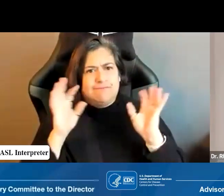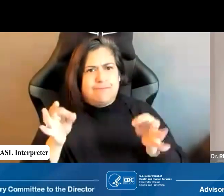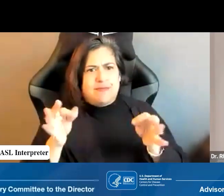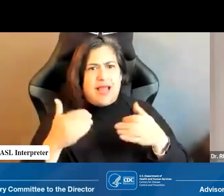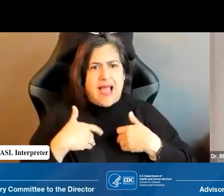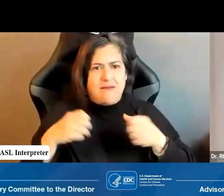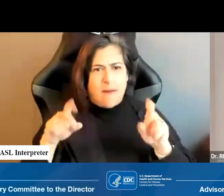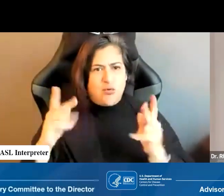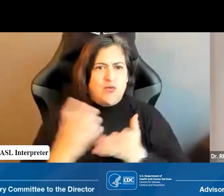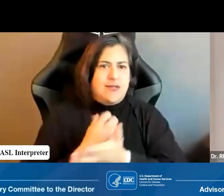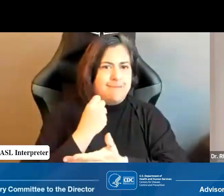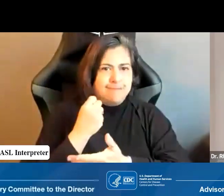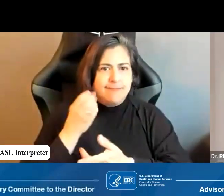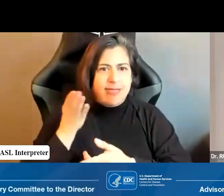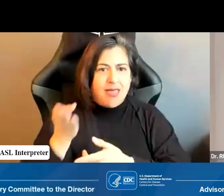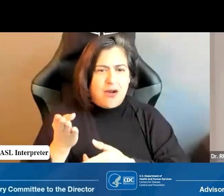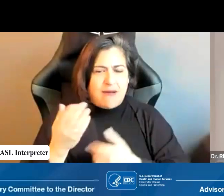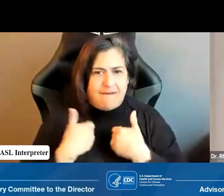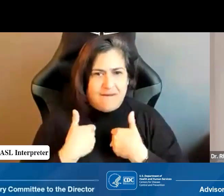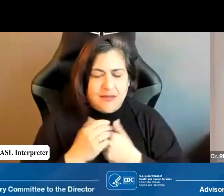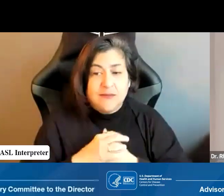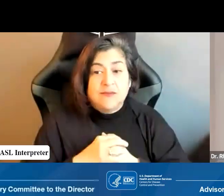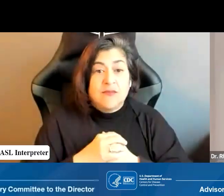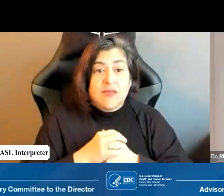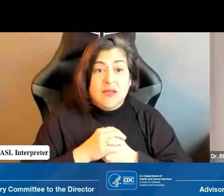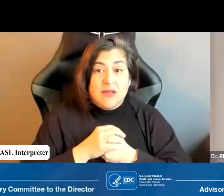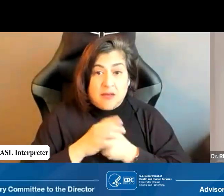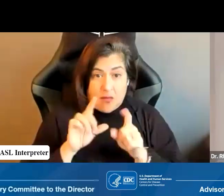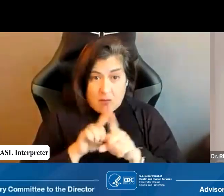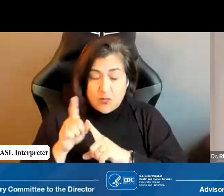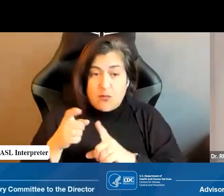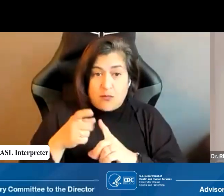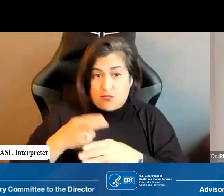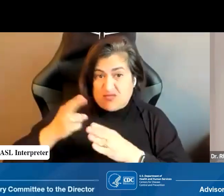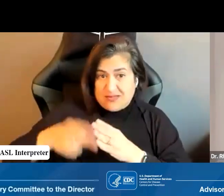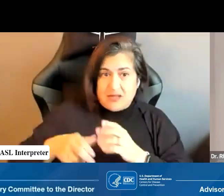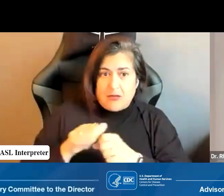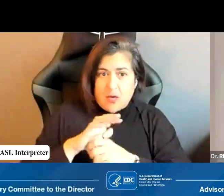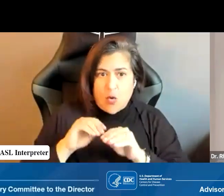And then out of COVID, you know, I think we have a great relationship with our Department of Ed partners.